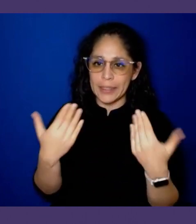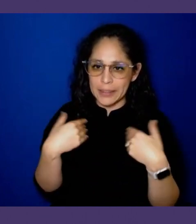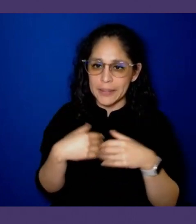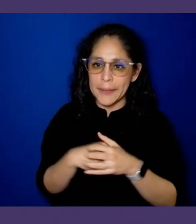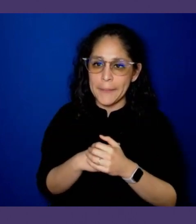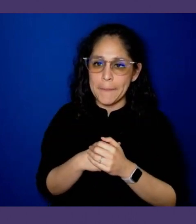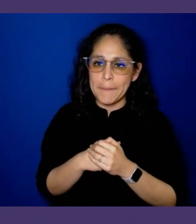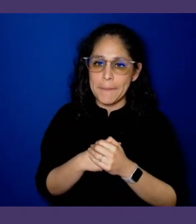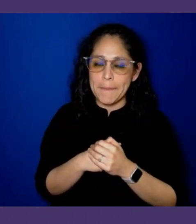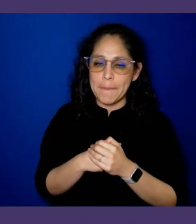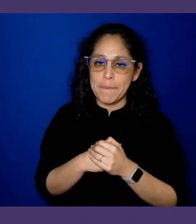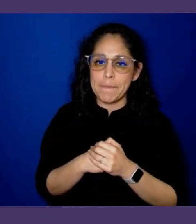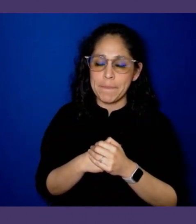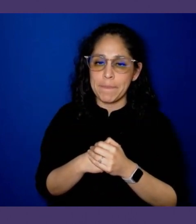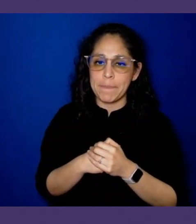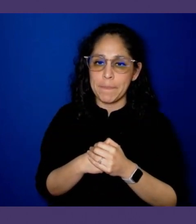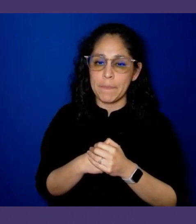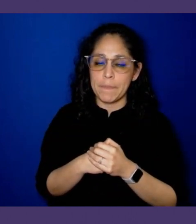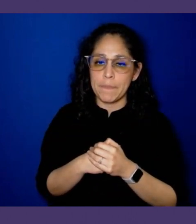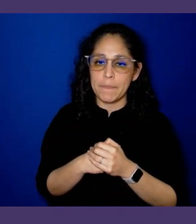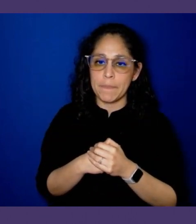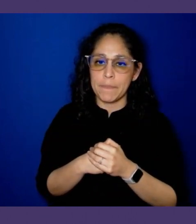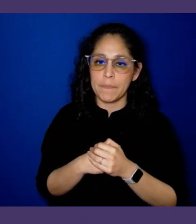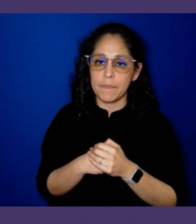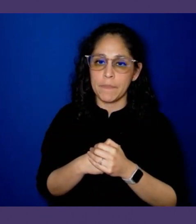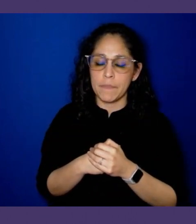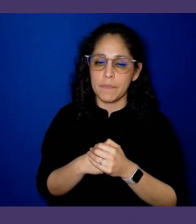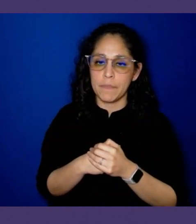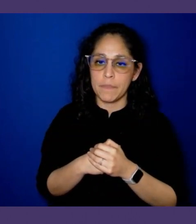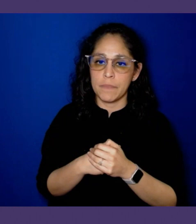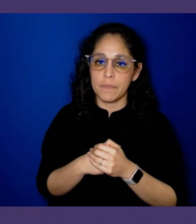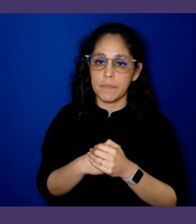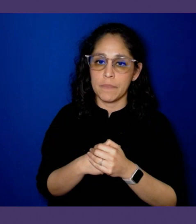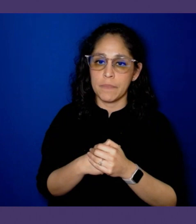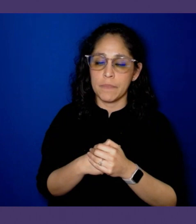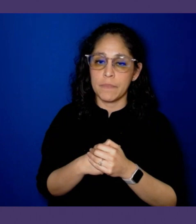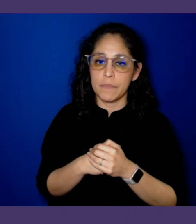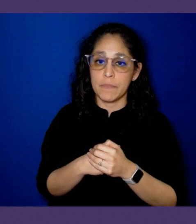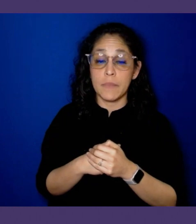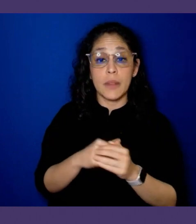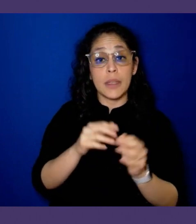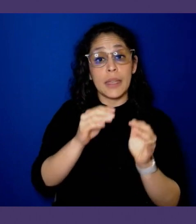for individual participants to contribute, to actively participate in groups